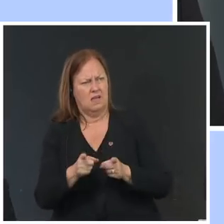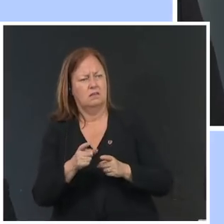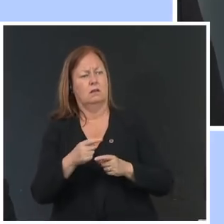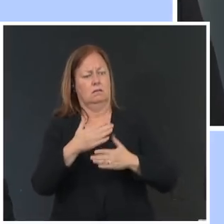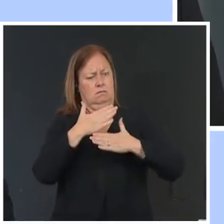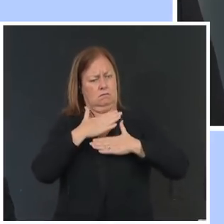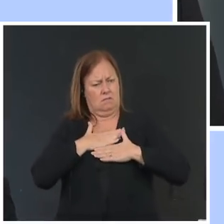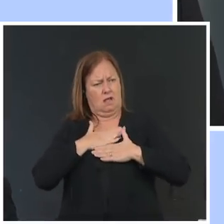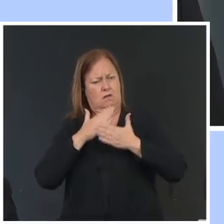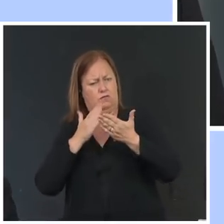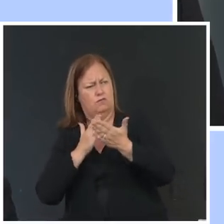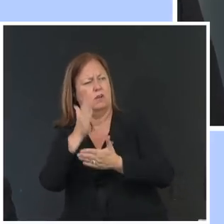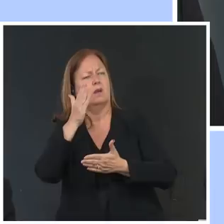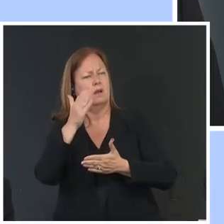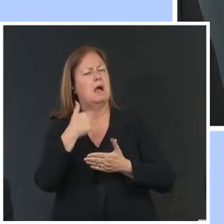rights and contrary to the personal